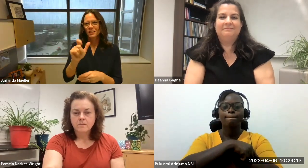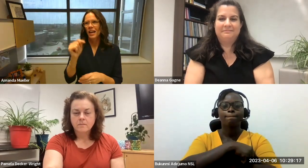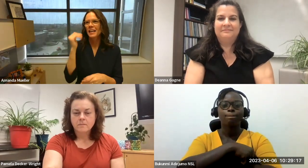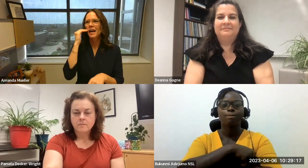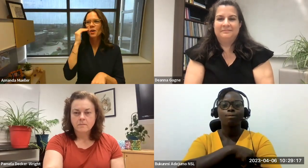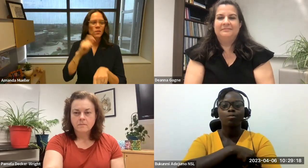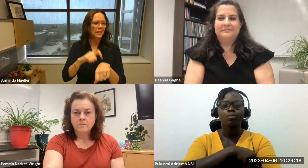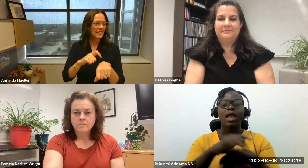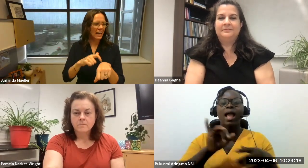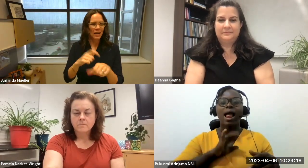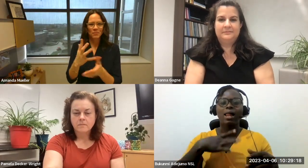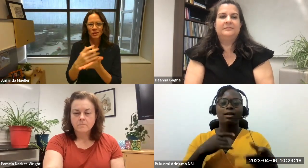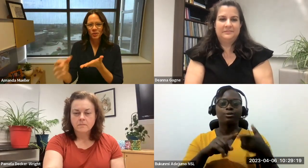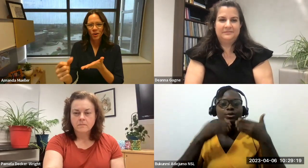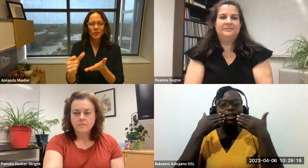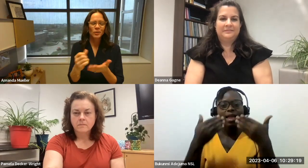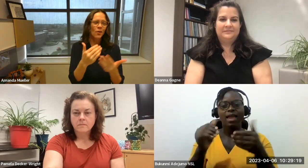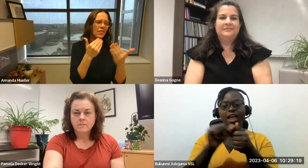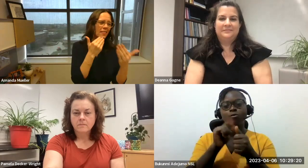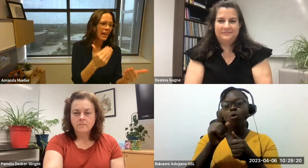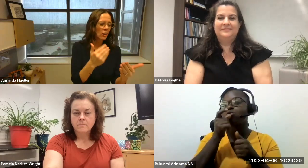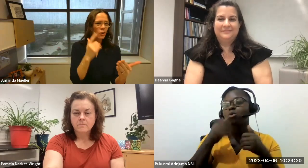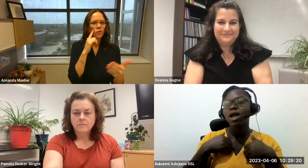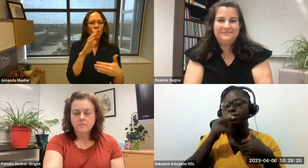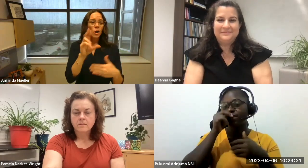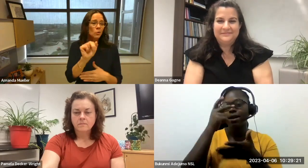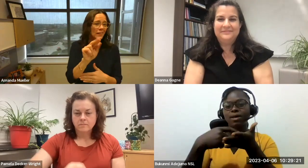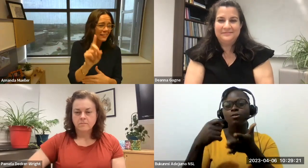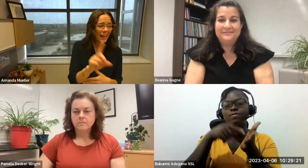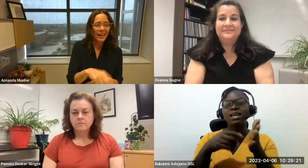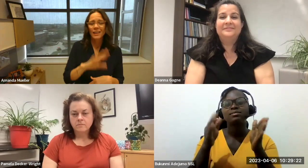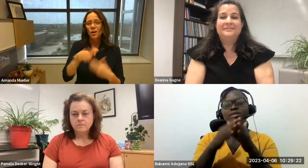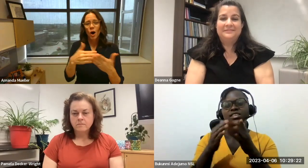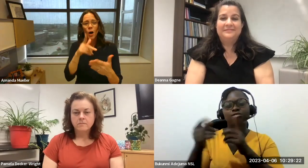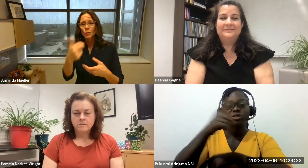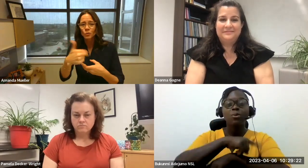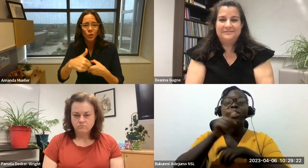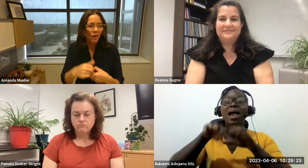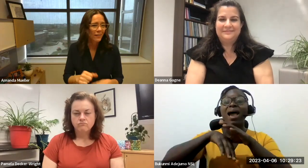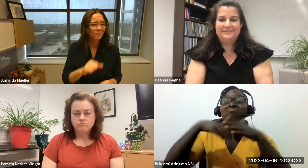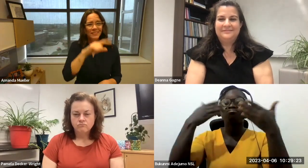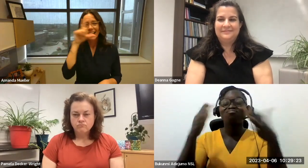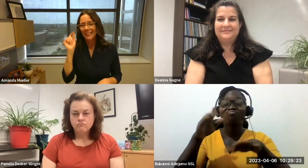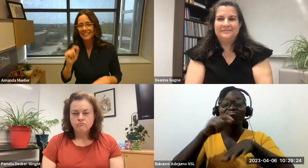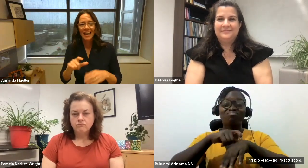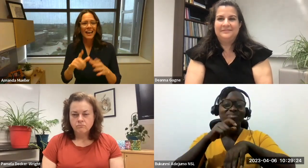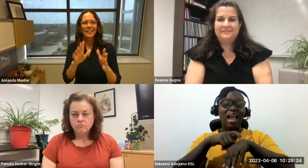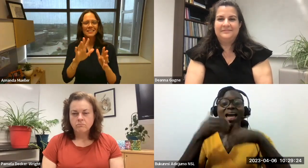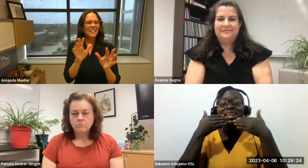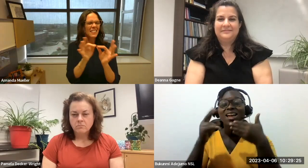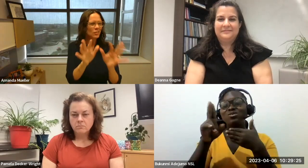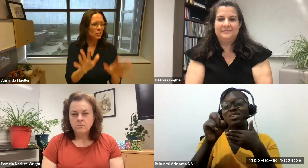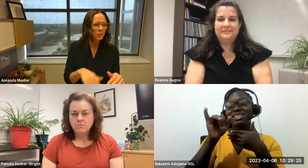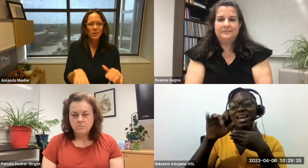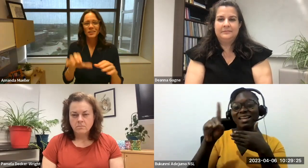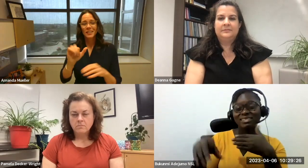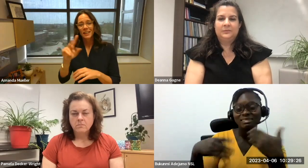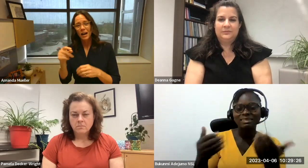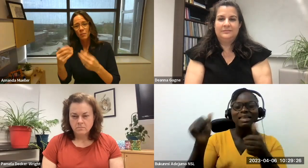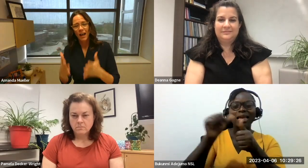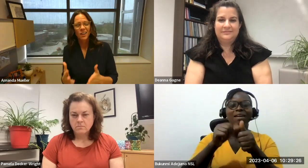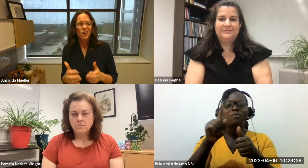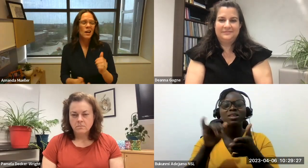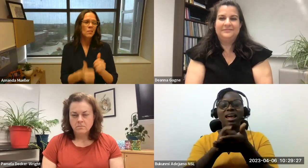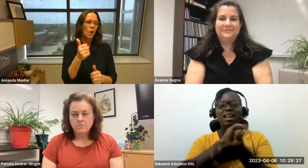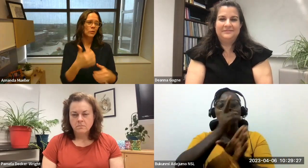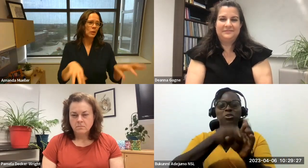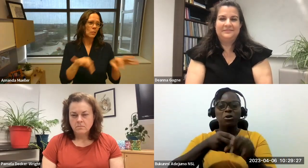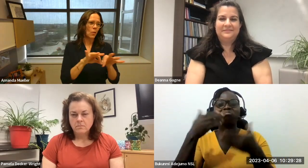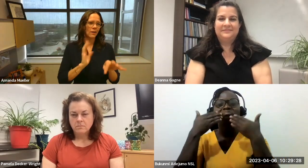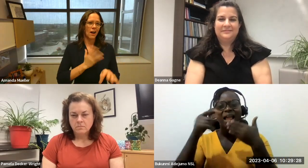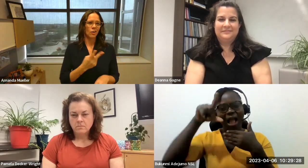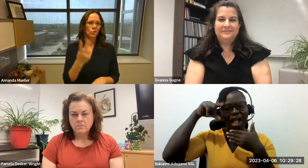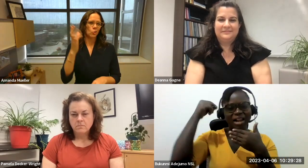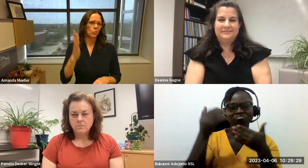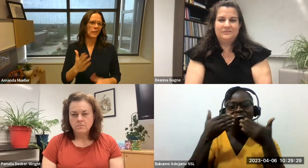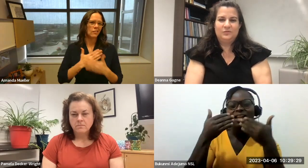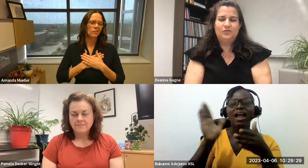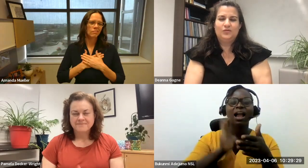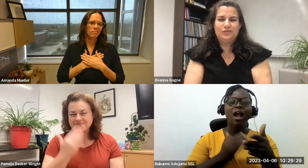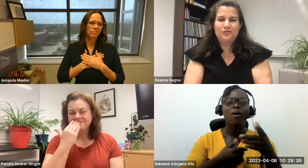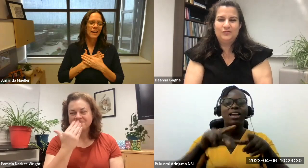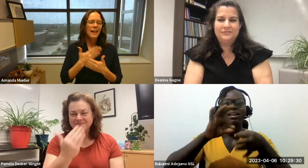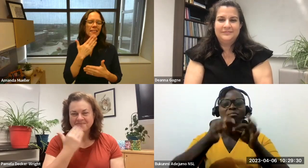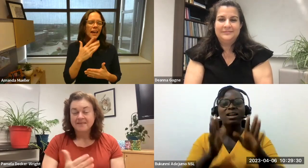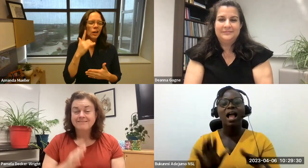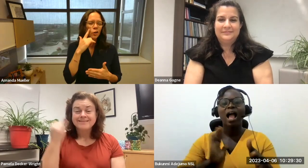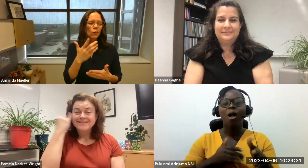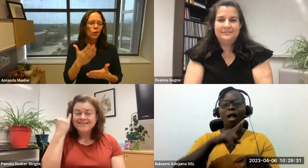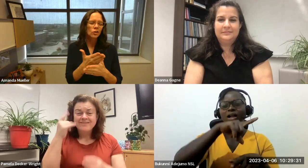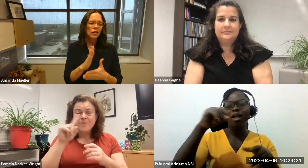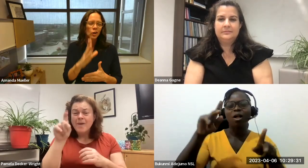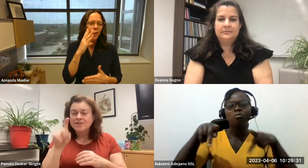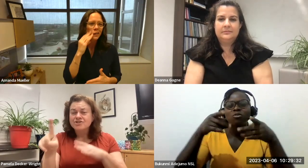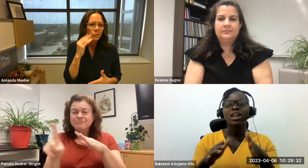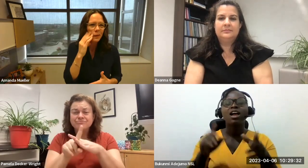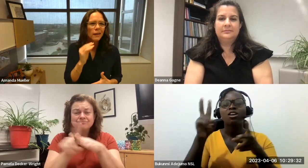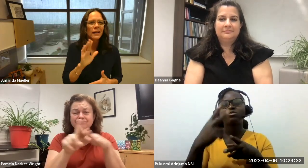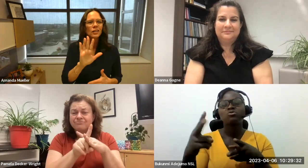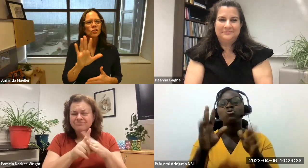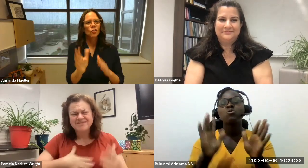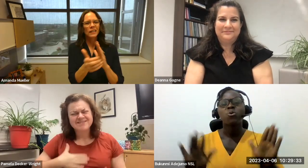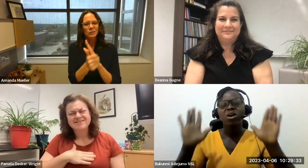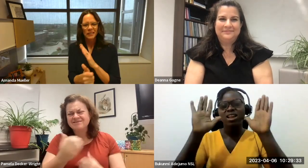and i'd like to thank everyone who's been a part of this webinar today. We're out of time. At this point we thank us aid. We think our audience, everyone who's join, we think, Gallaudet. We think our interpreters, our car provider, everyone. We've had 2 wonderful presenters. Thank you for sharing